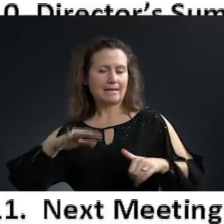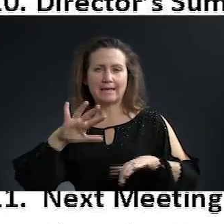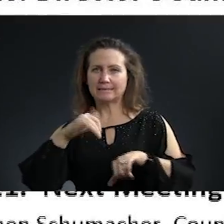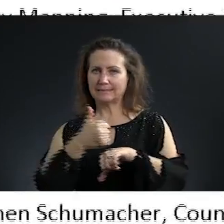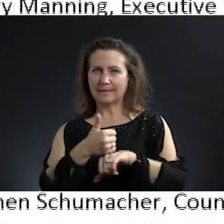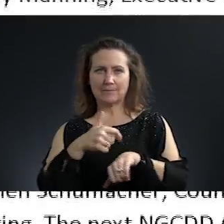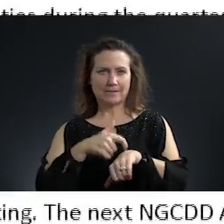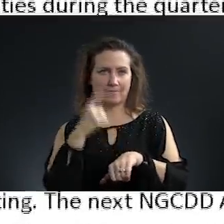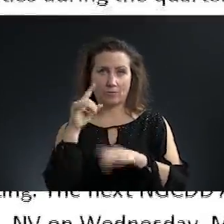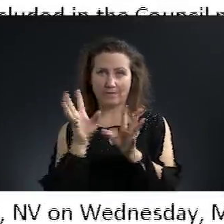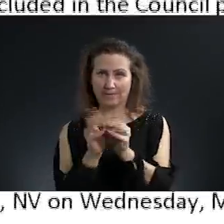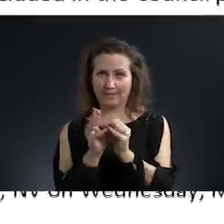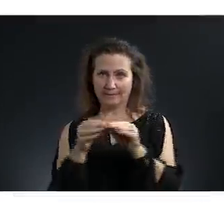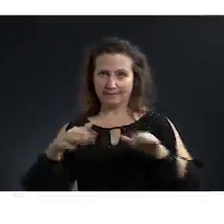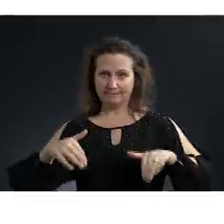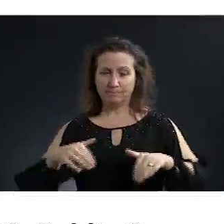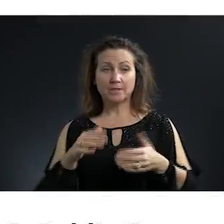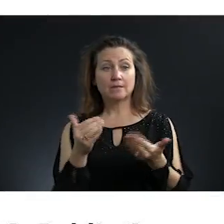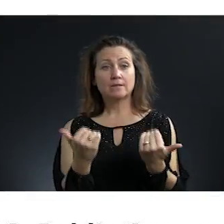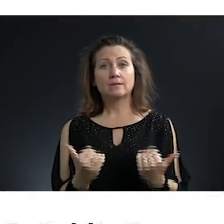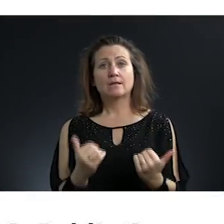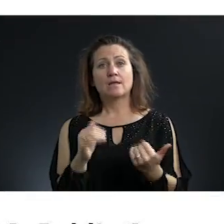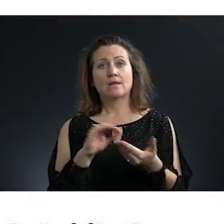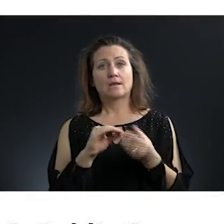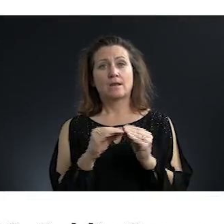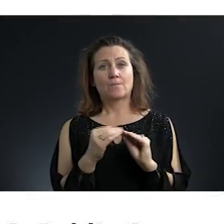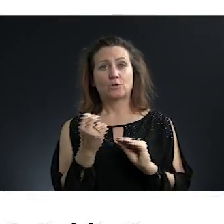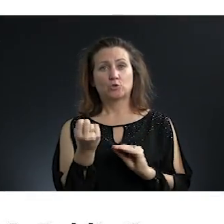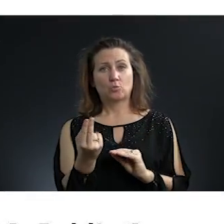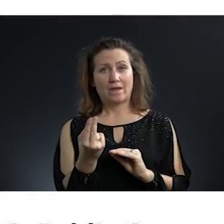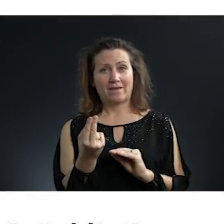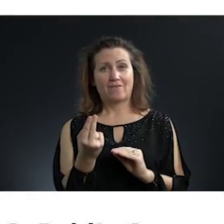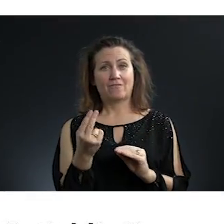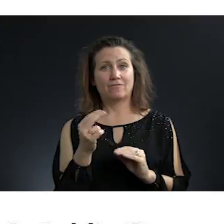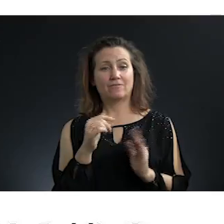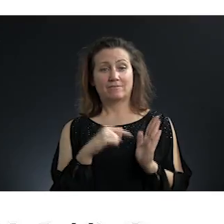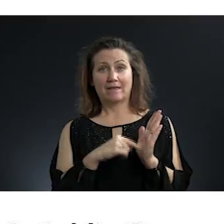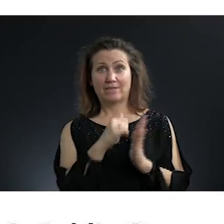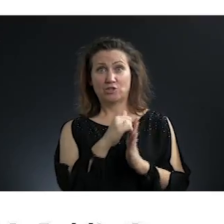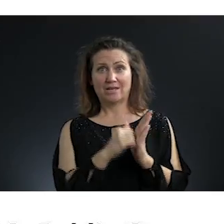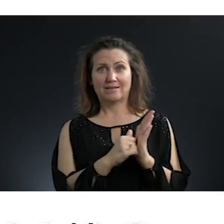item number 12 on the agenda is [the] statutorily required public comment as